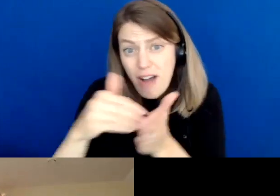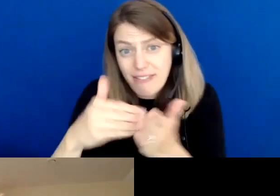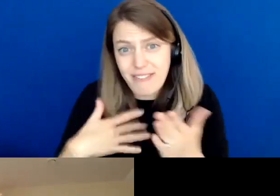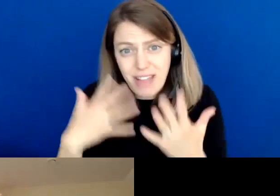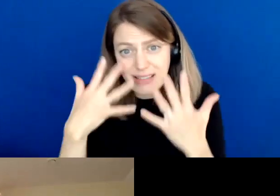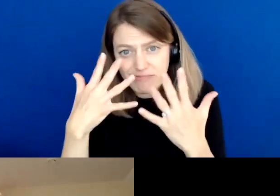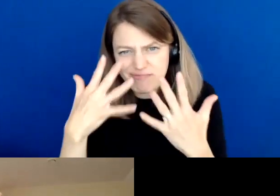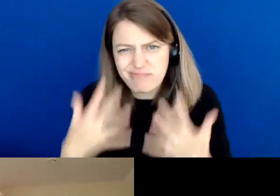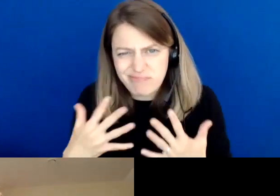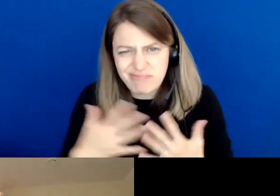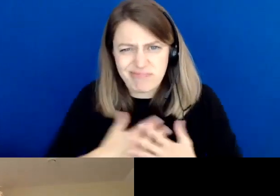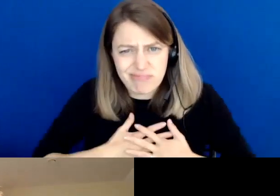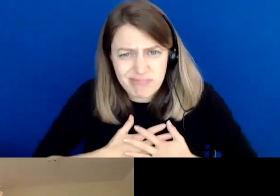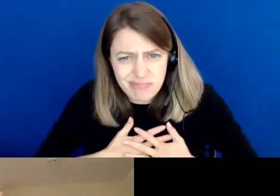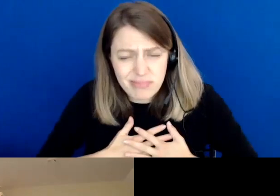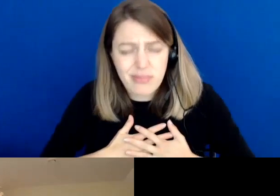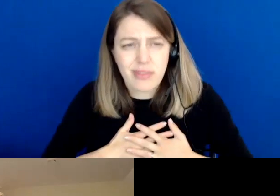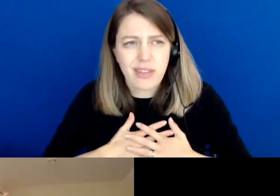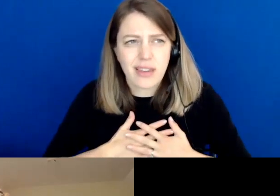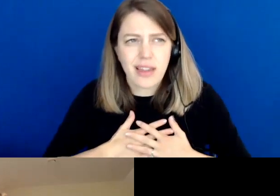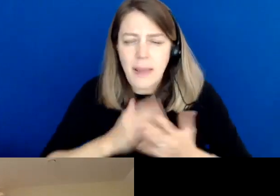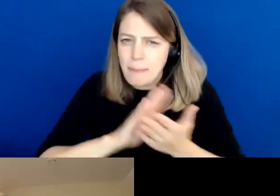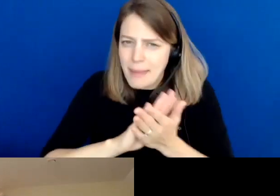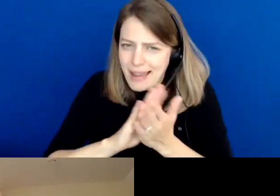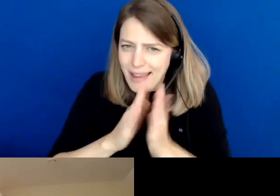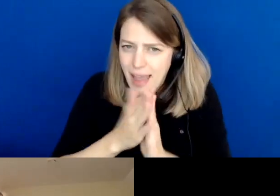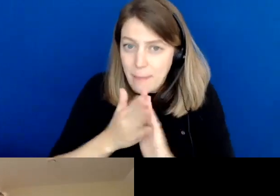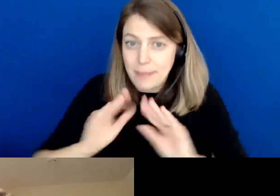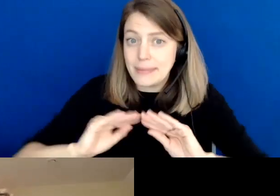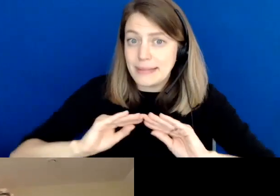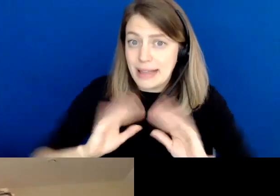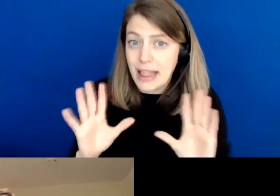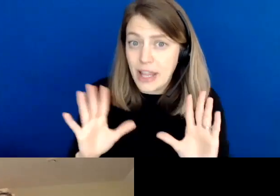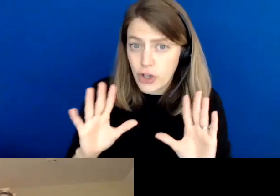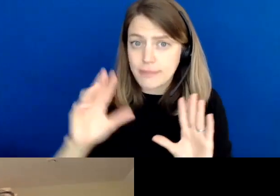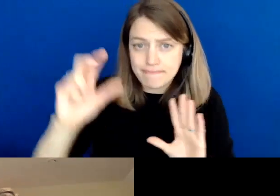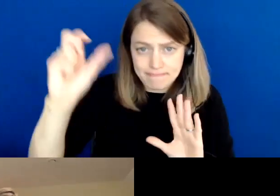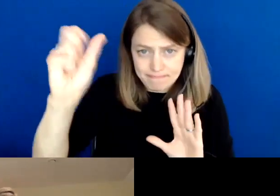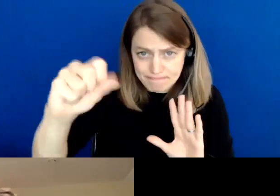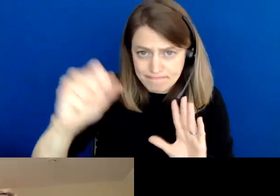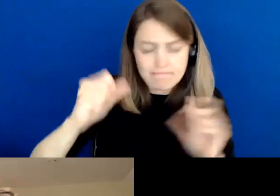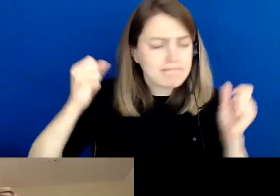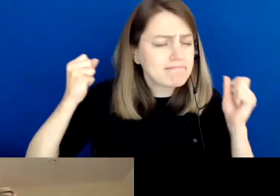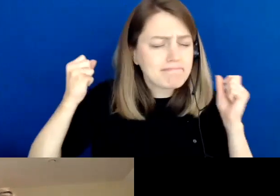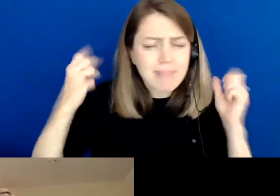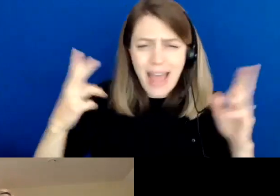it became clear to me that yes, there were all these individuals involved and families,